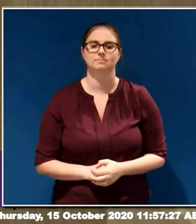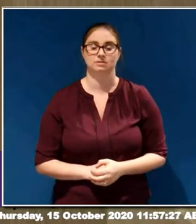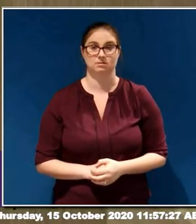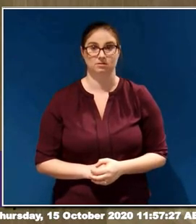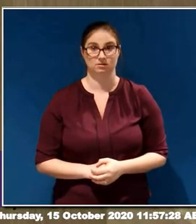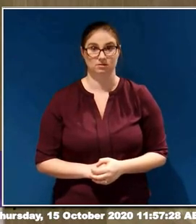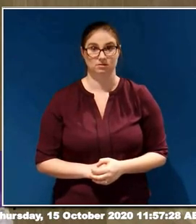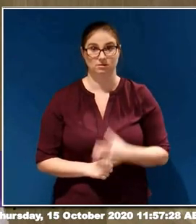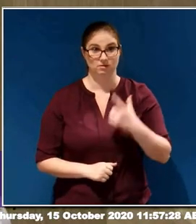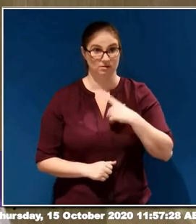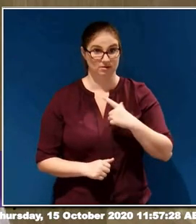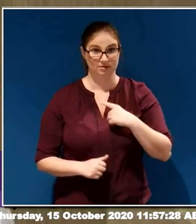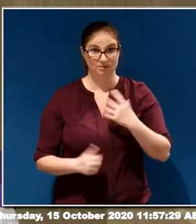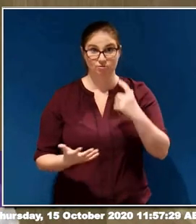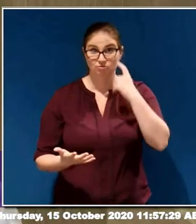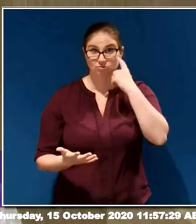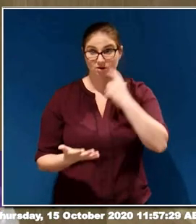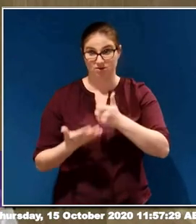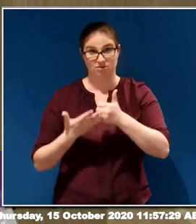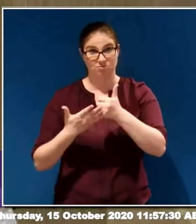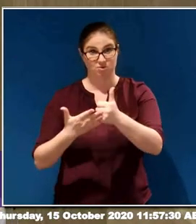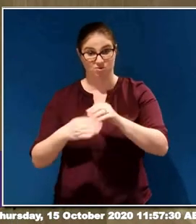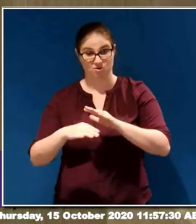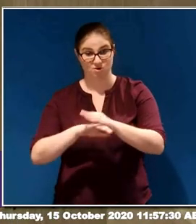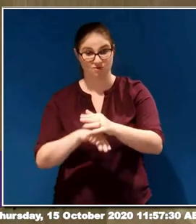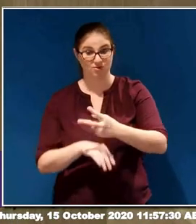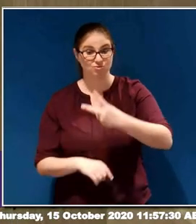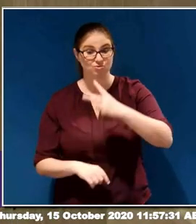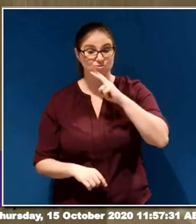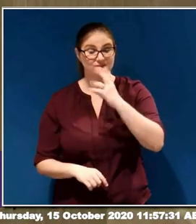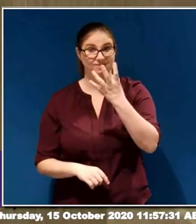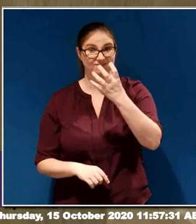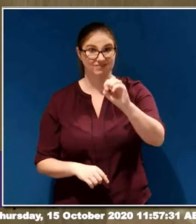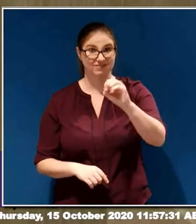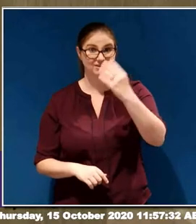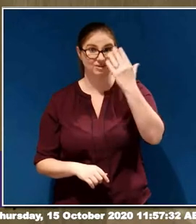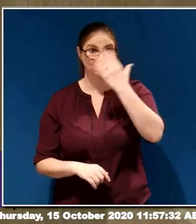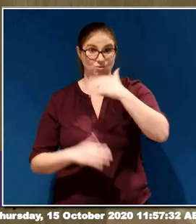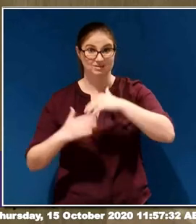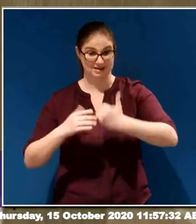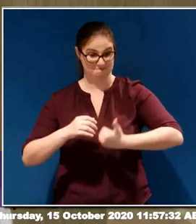over 250 schools in my current region, and we have three PEOs.